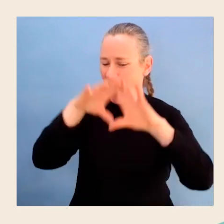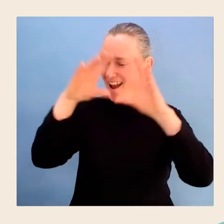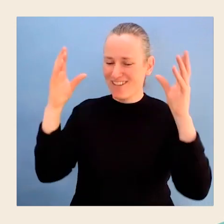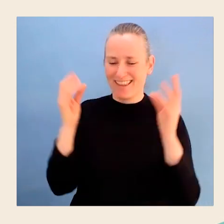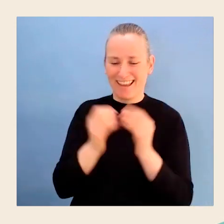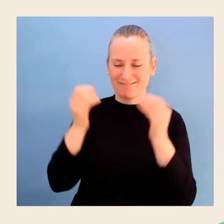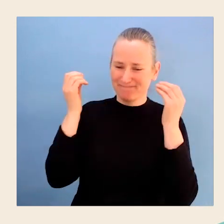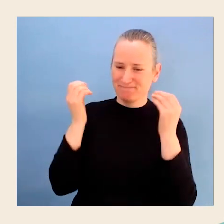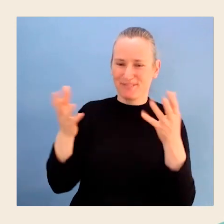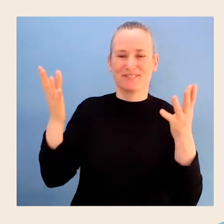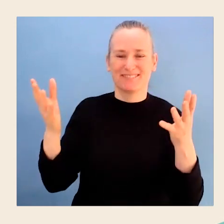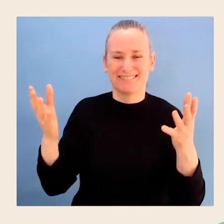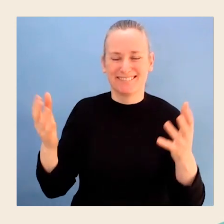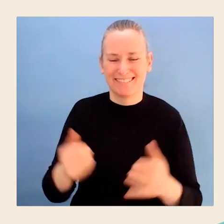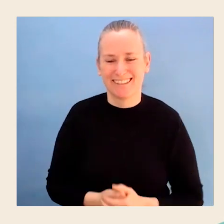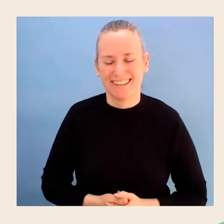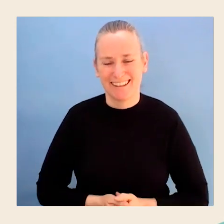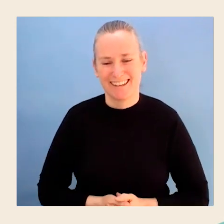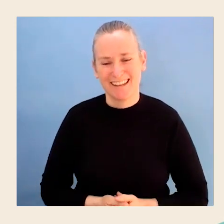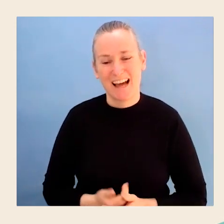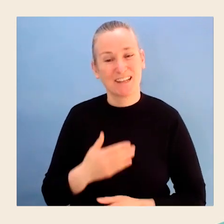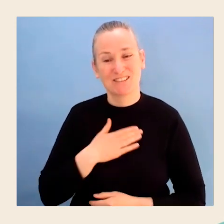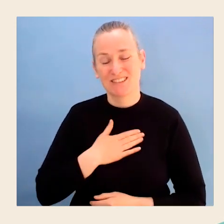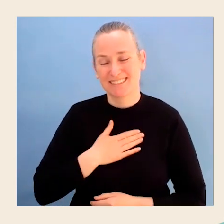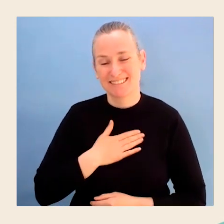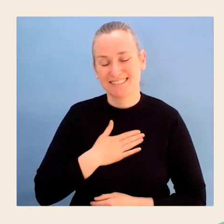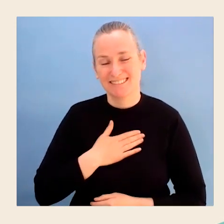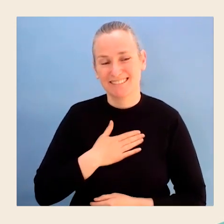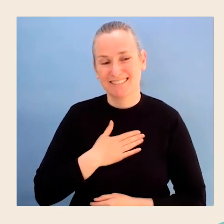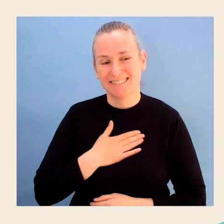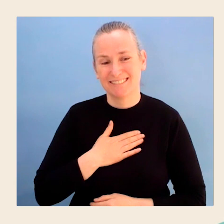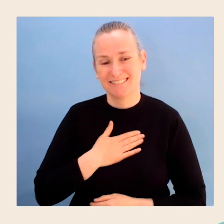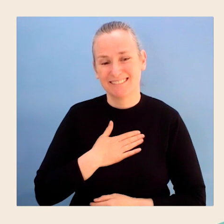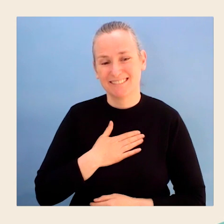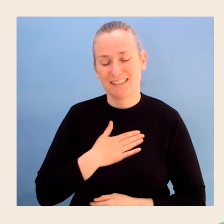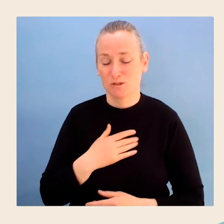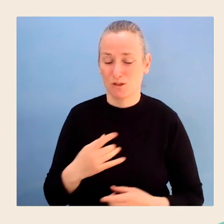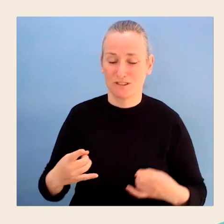but I am just so delighted to be able